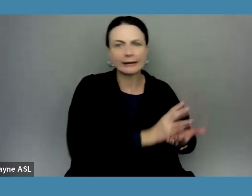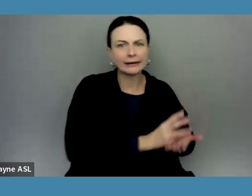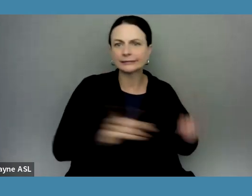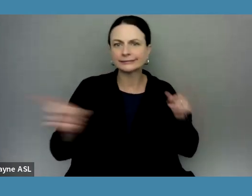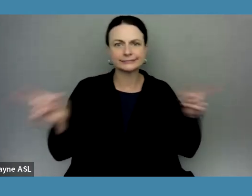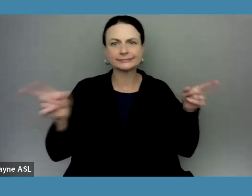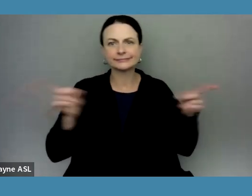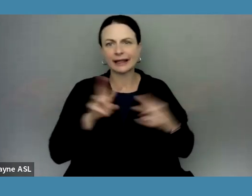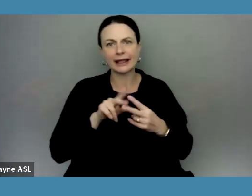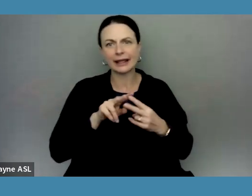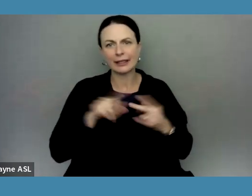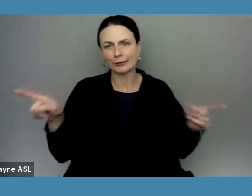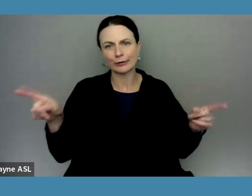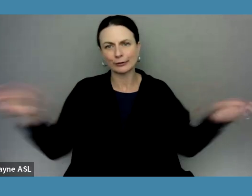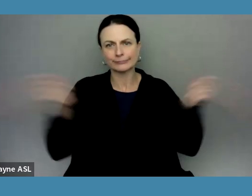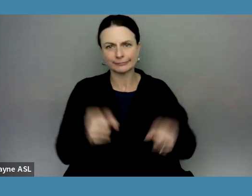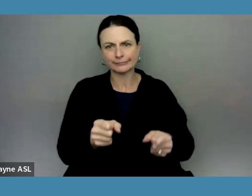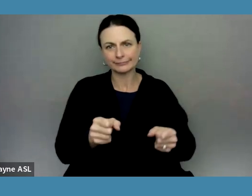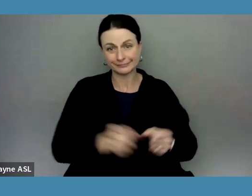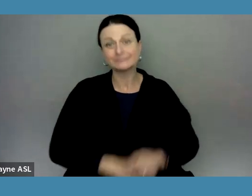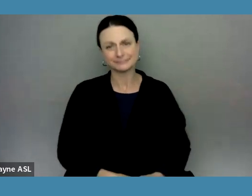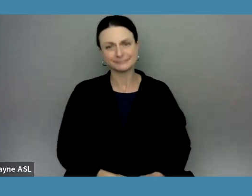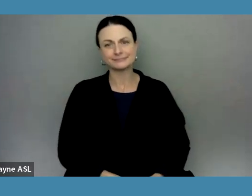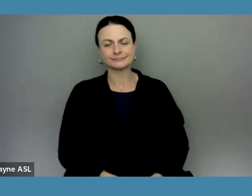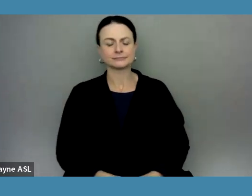or the respondent are going to bring will also be present.